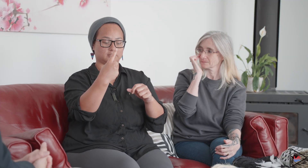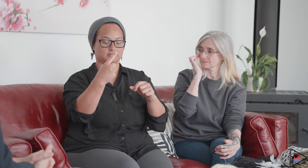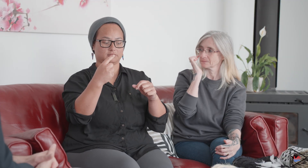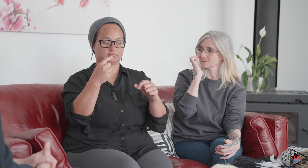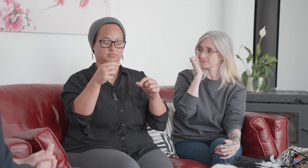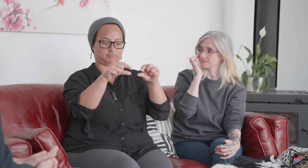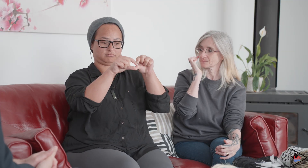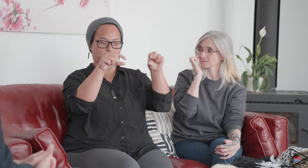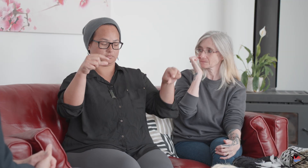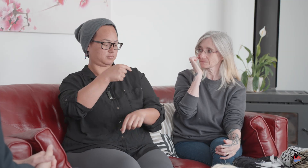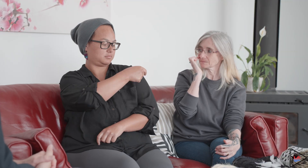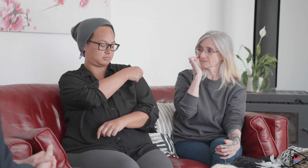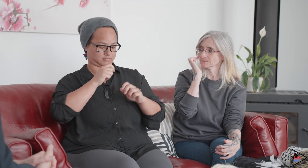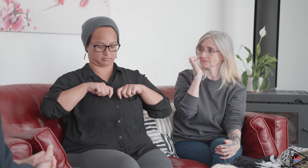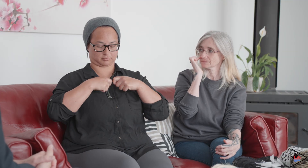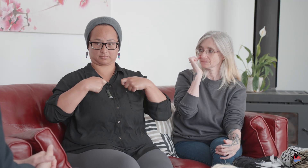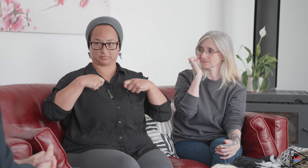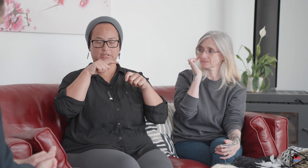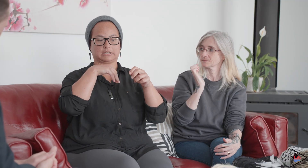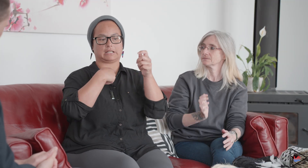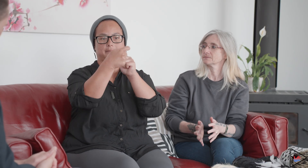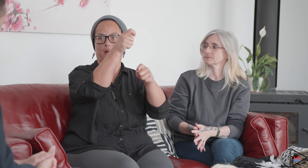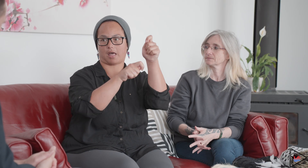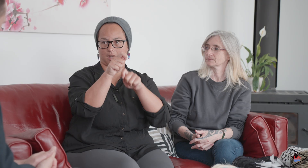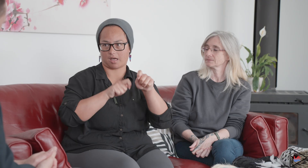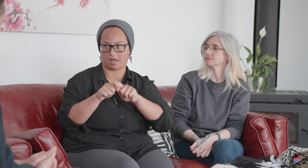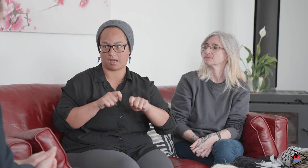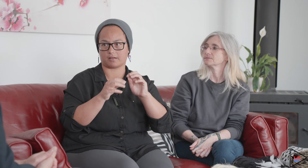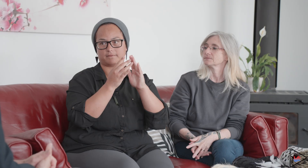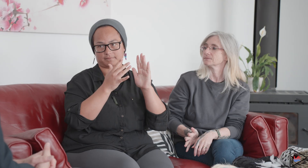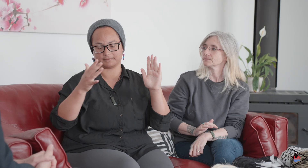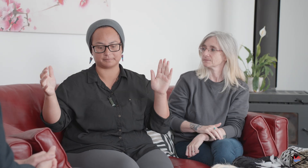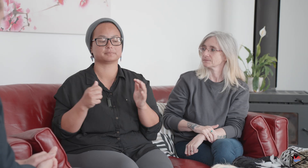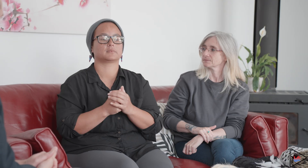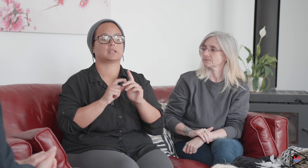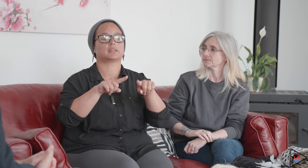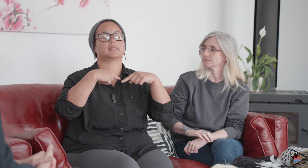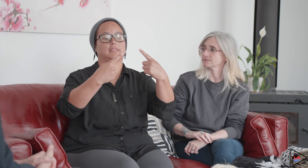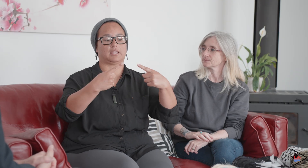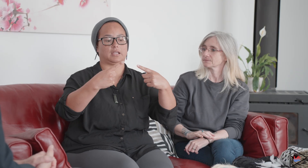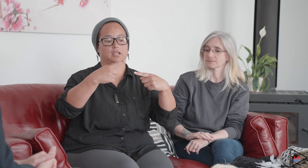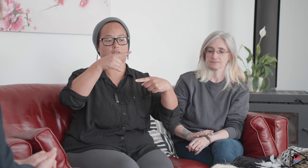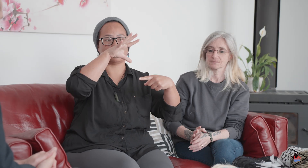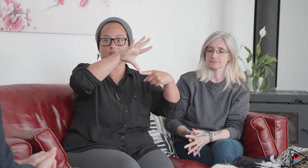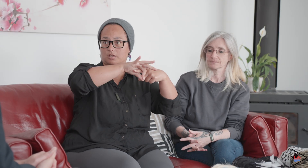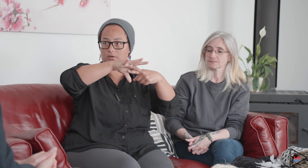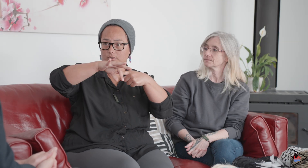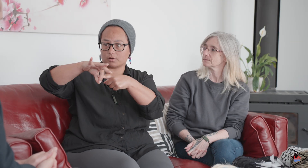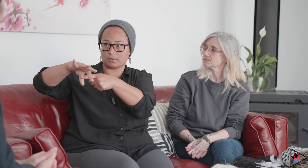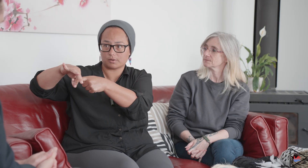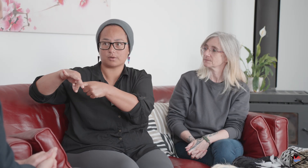the different patterns? Well, first of all, you need to plait the fastening cords for the cloak.